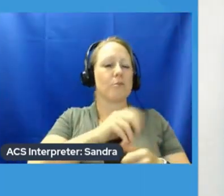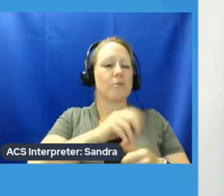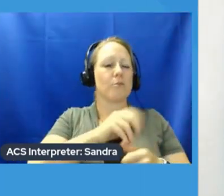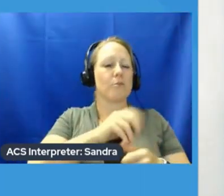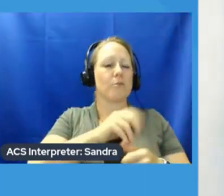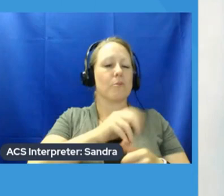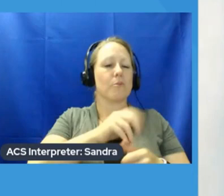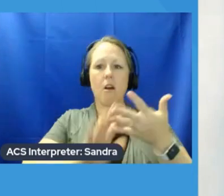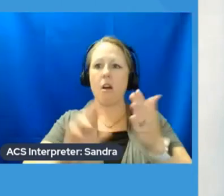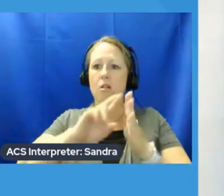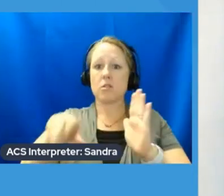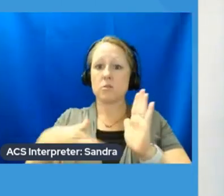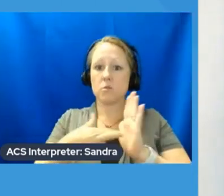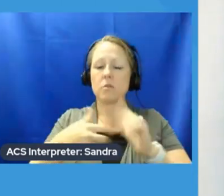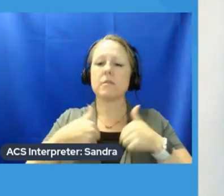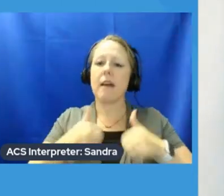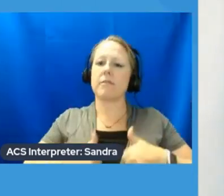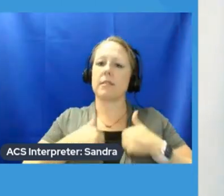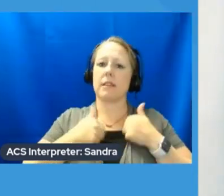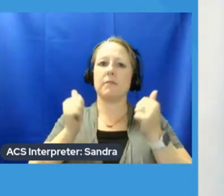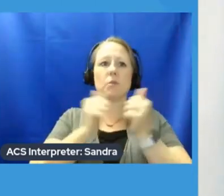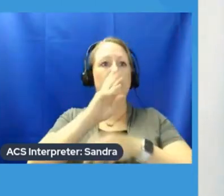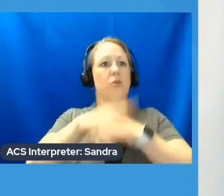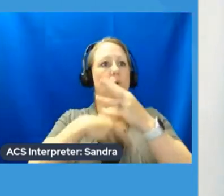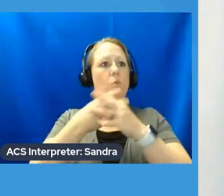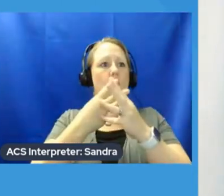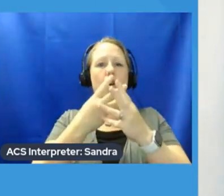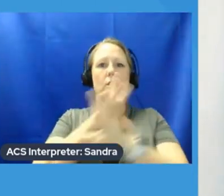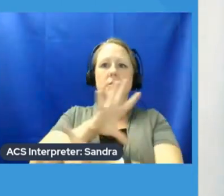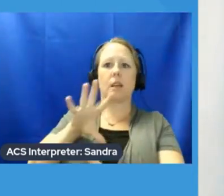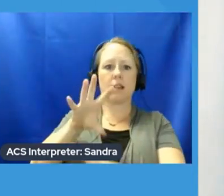Yes, our world is inclusion for better or worse,